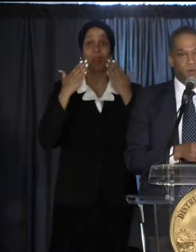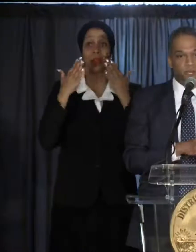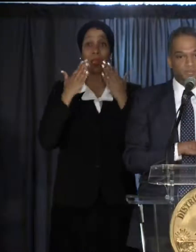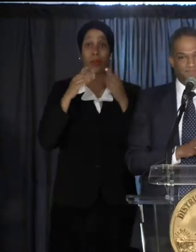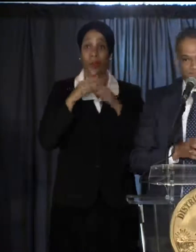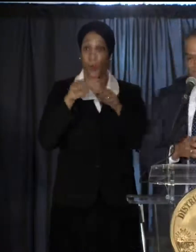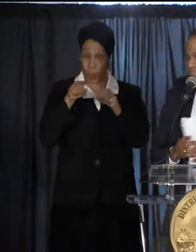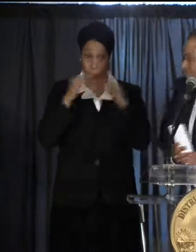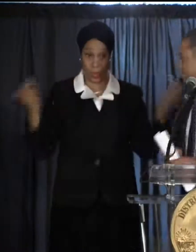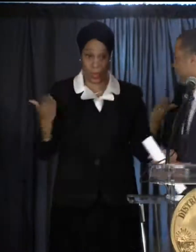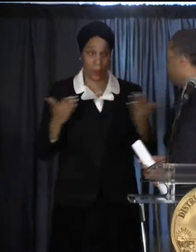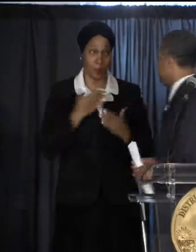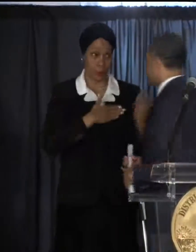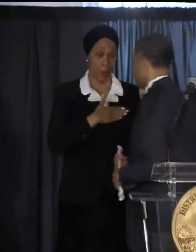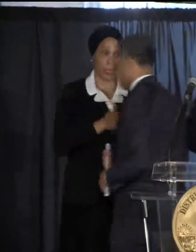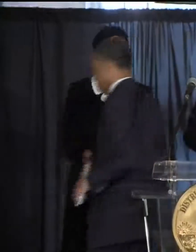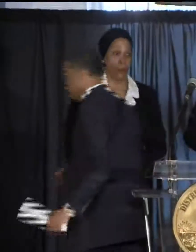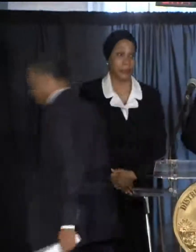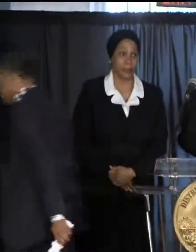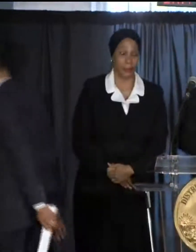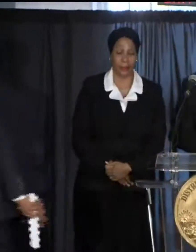MORNING.